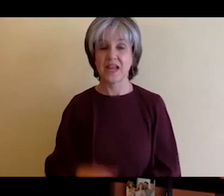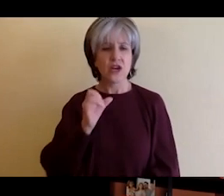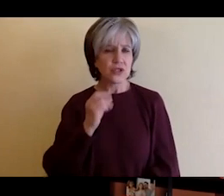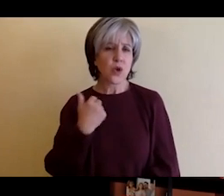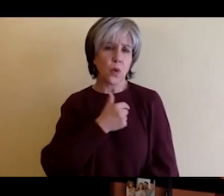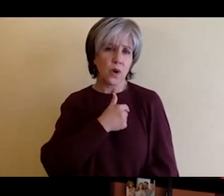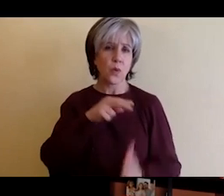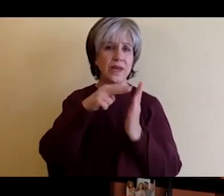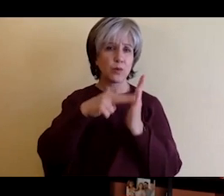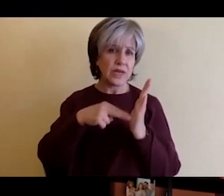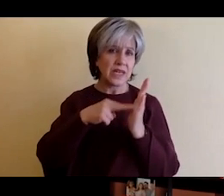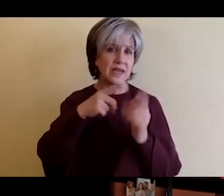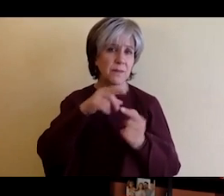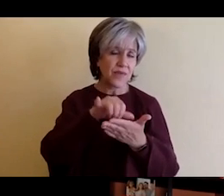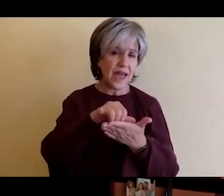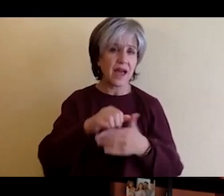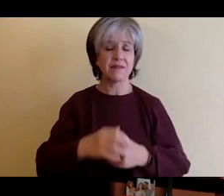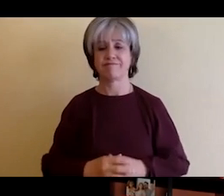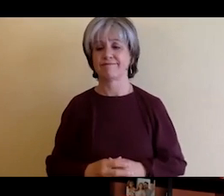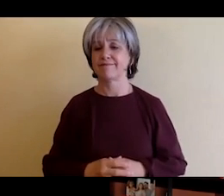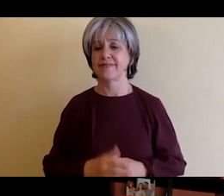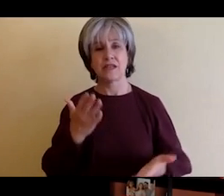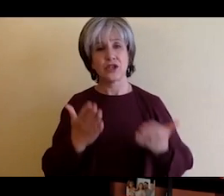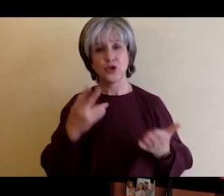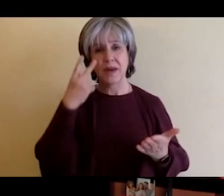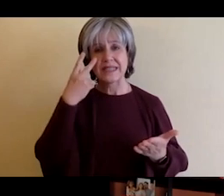on some uh you know marketing pieces or things like that